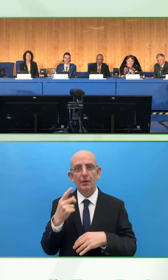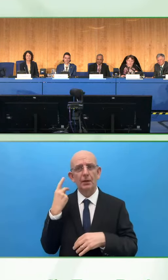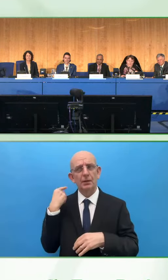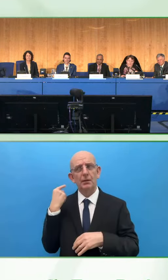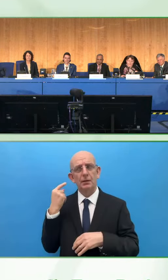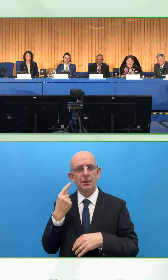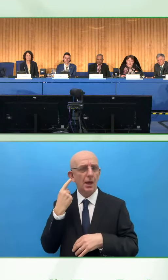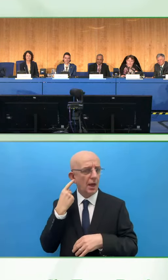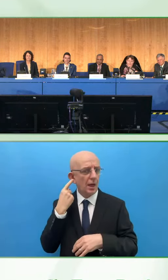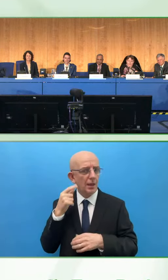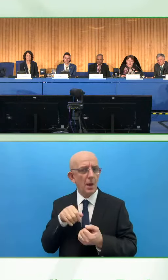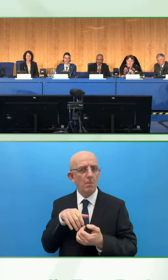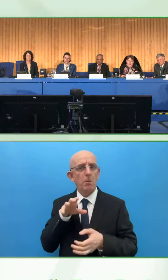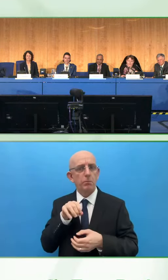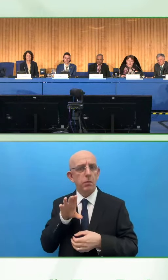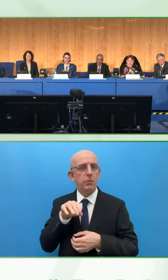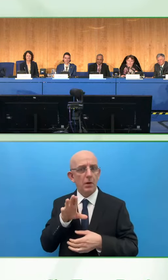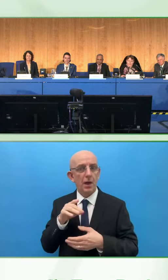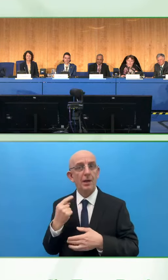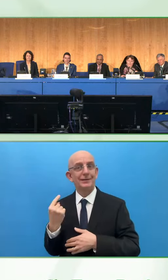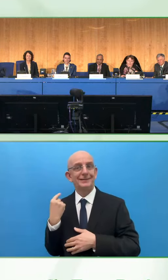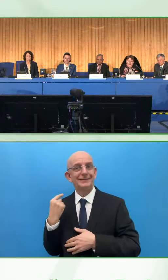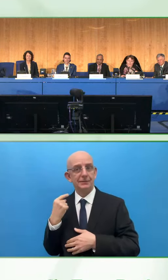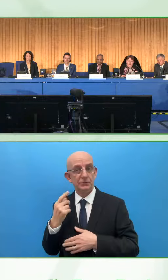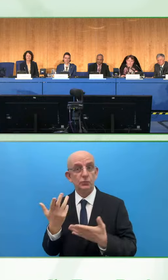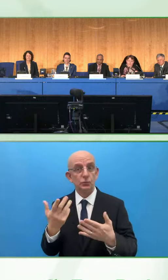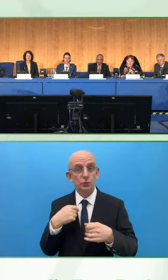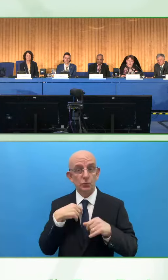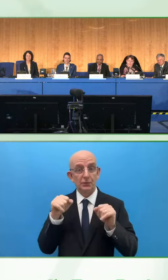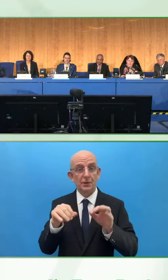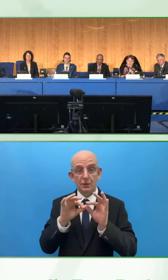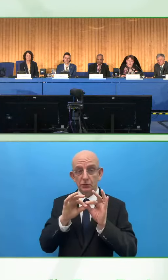train with it. Also swipe in and out of the office.